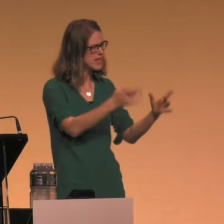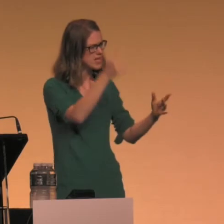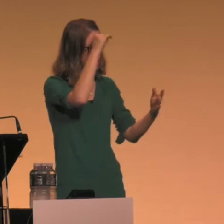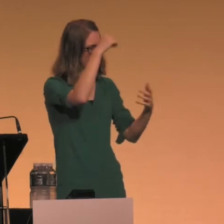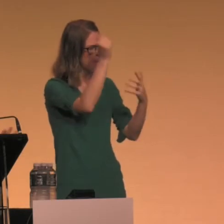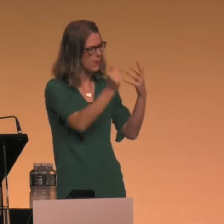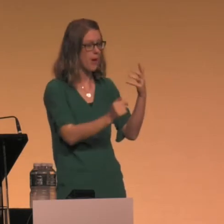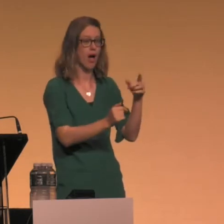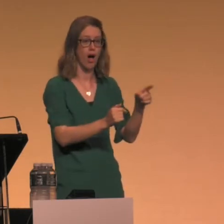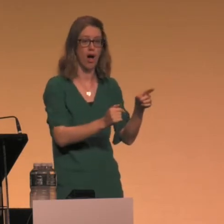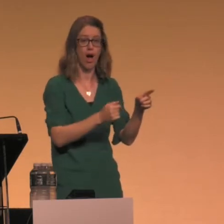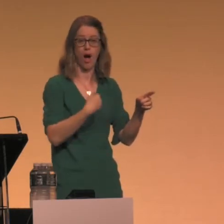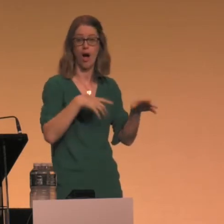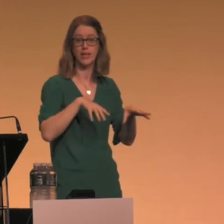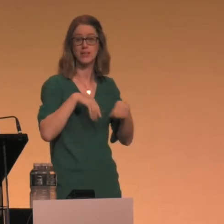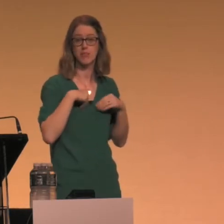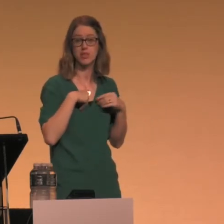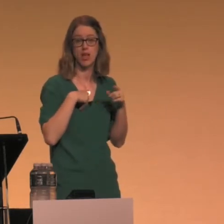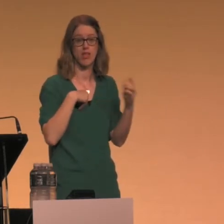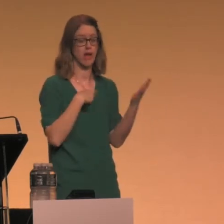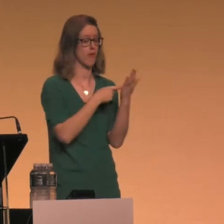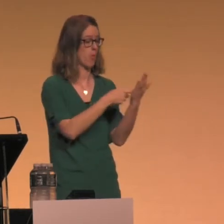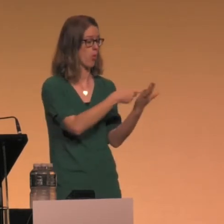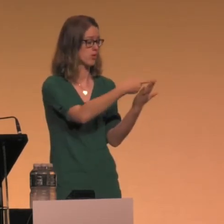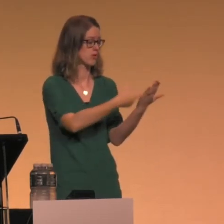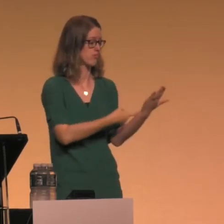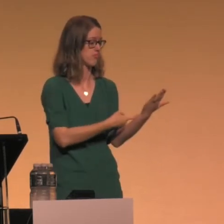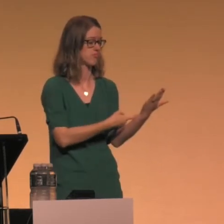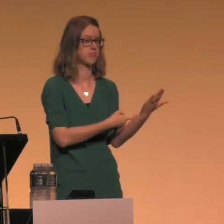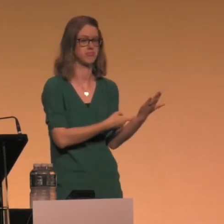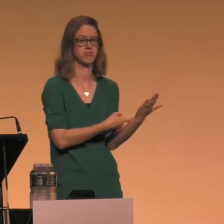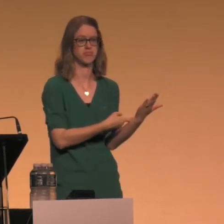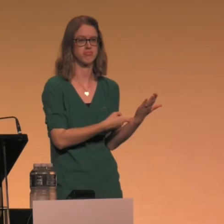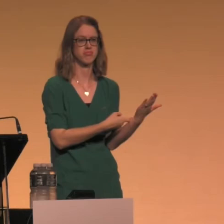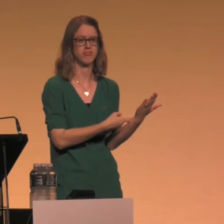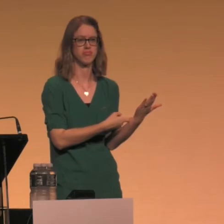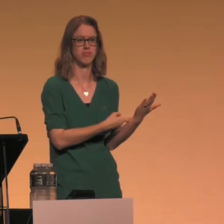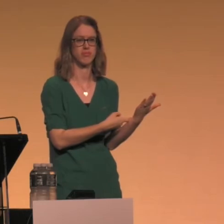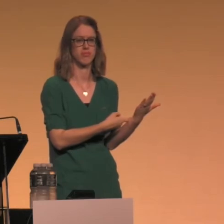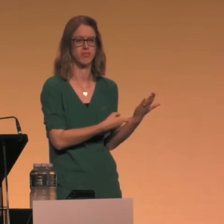and I absolutely accept that there was nothing in that report that somebody in the system